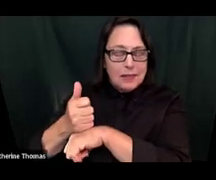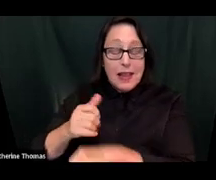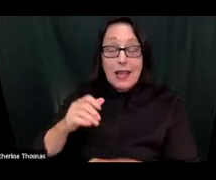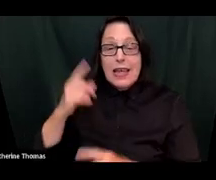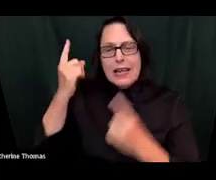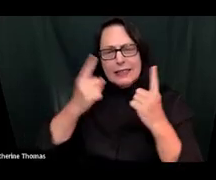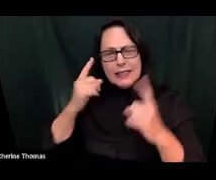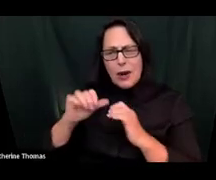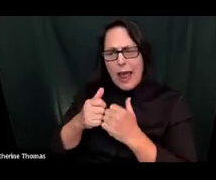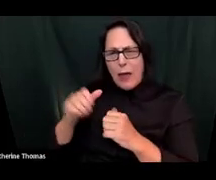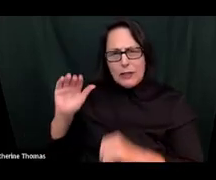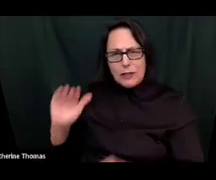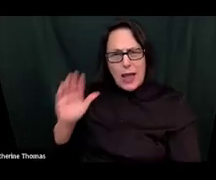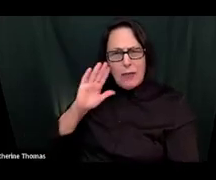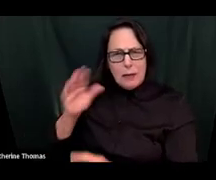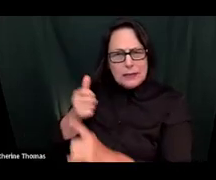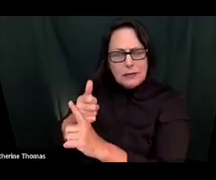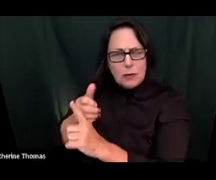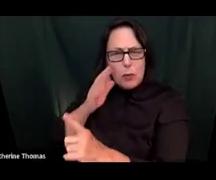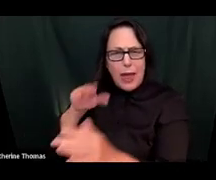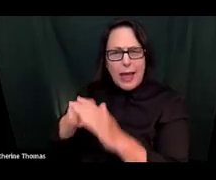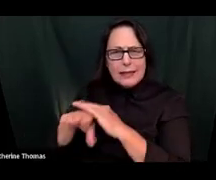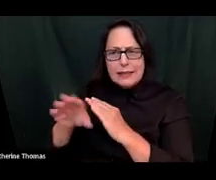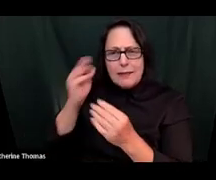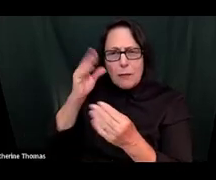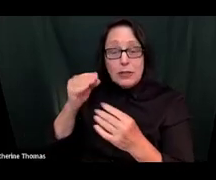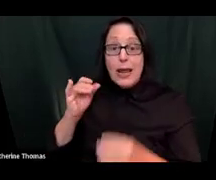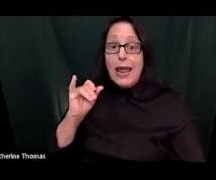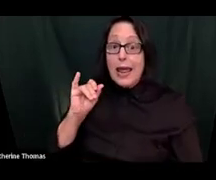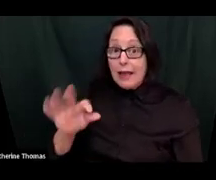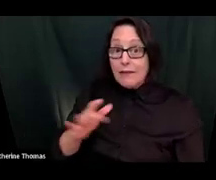considering how the child will access information if their sensory systems are